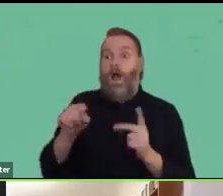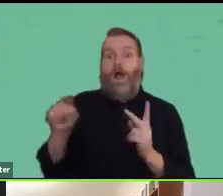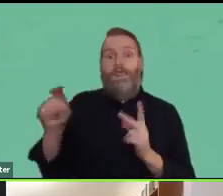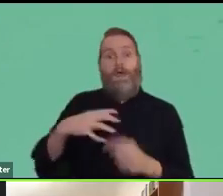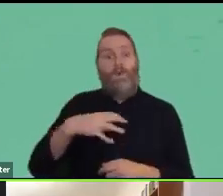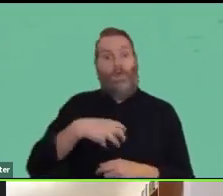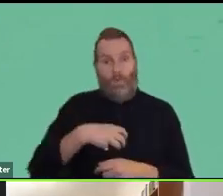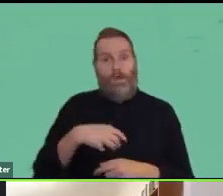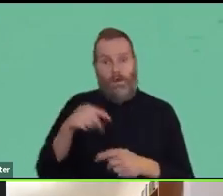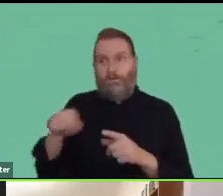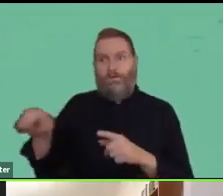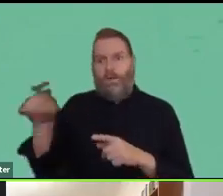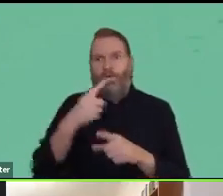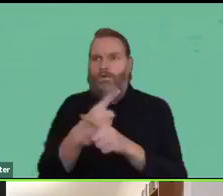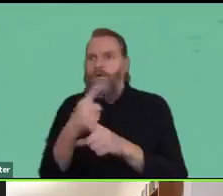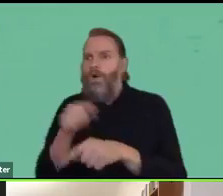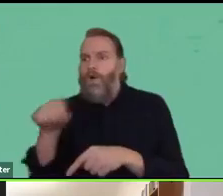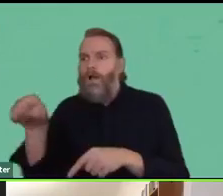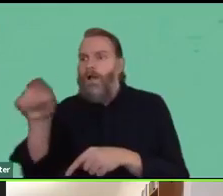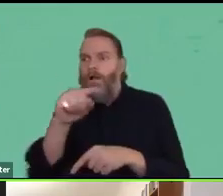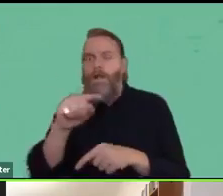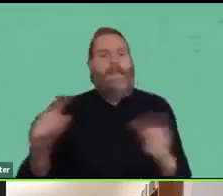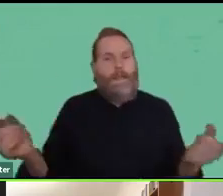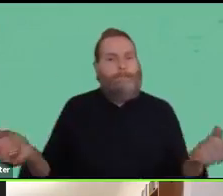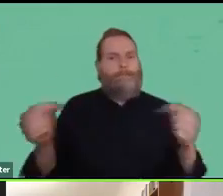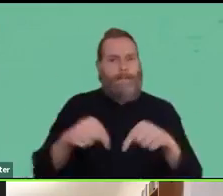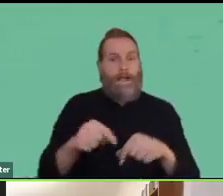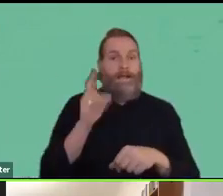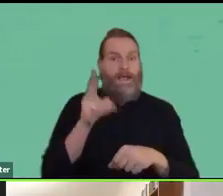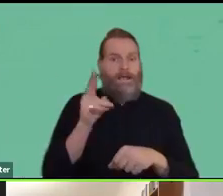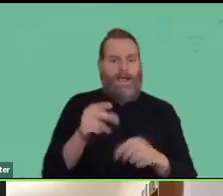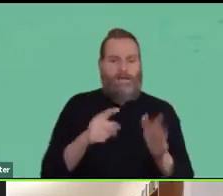and then we're going to meet back in early January I’m optimistic that there will be